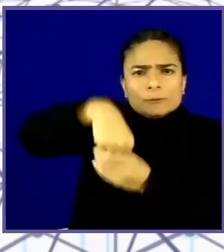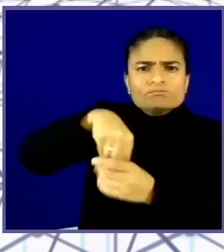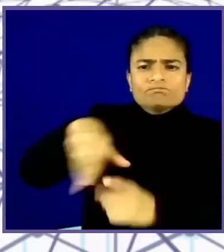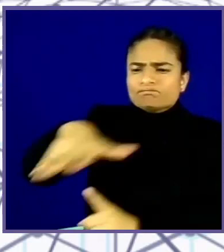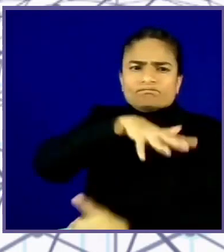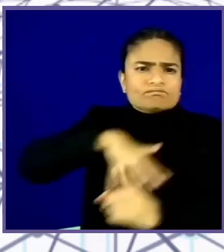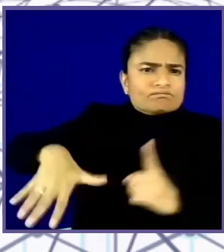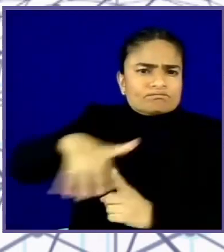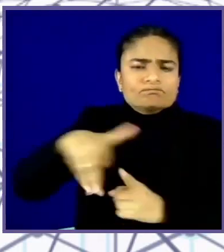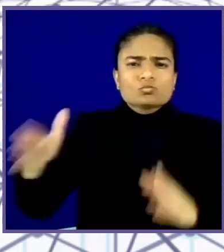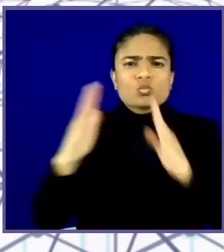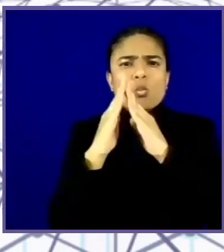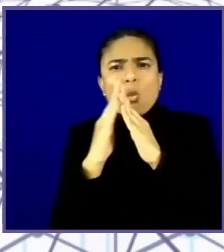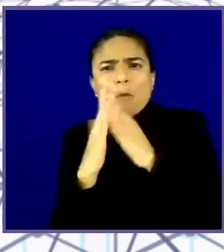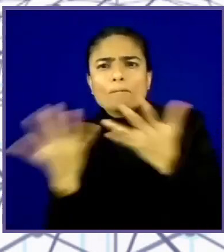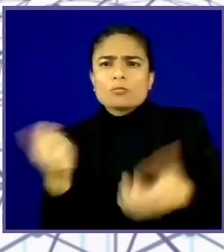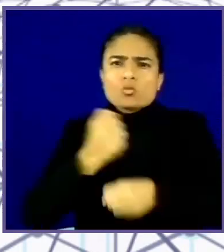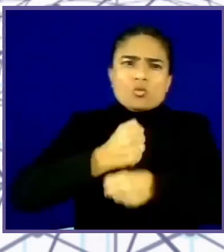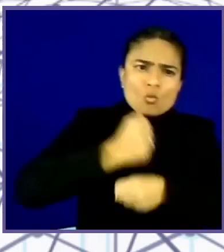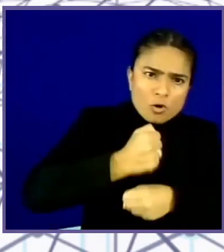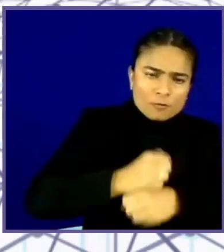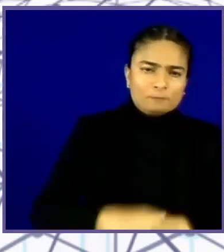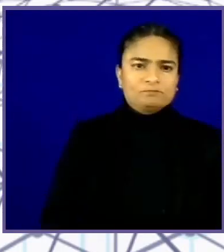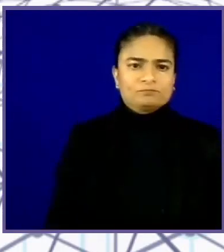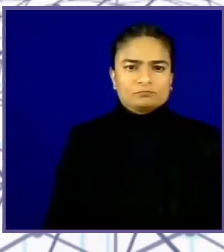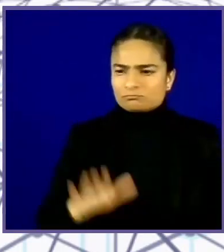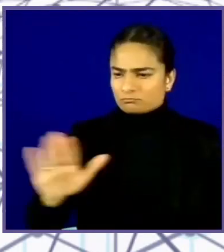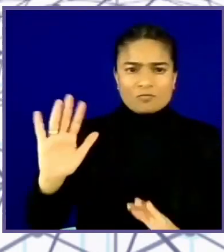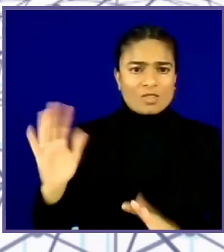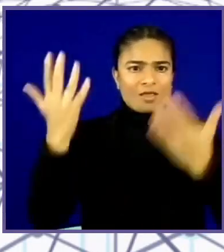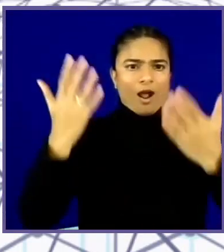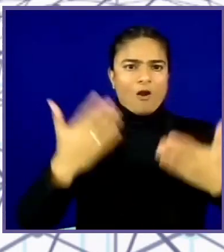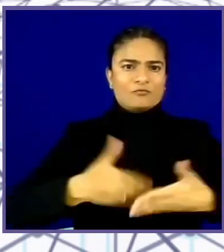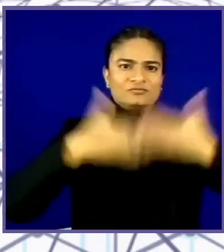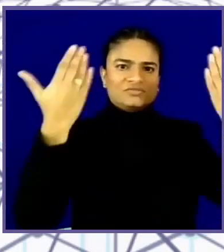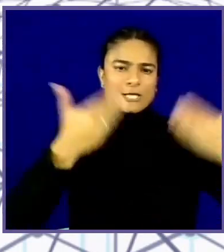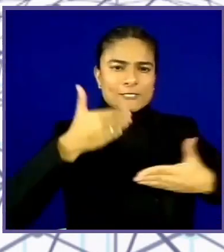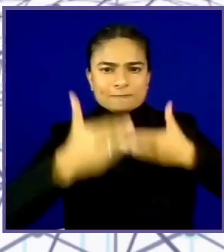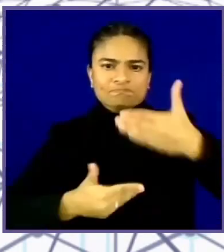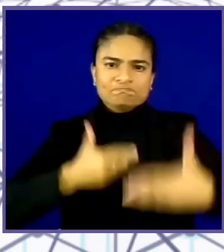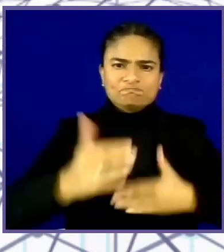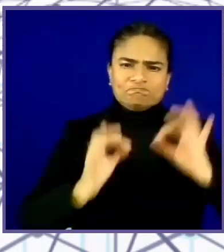the best solution and the built in follow up mechanisms to support successful assistive